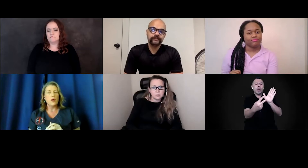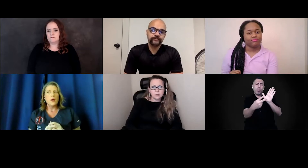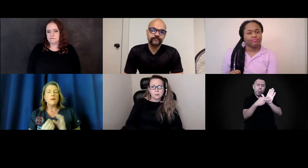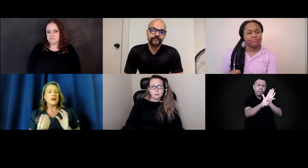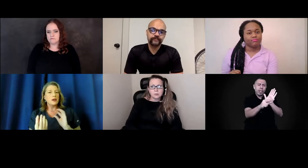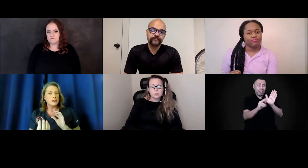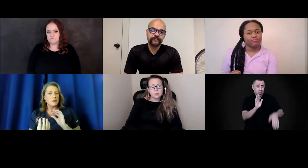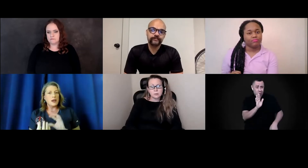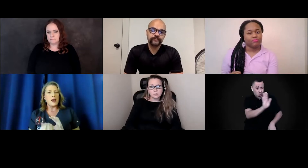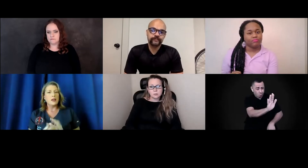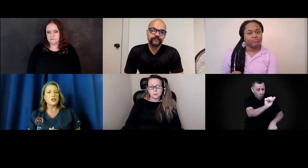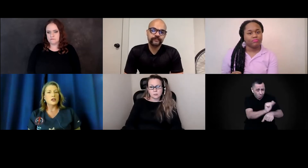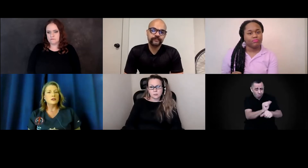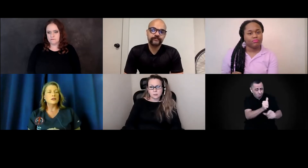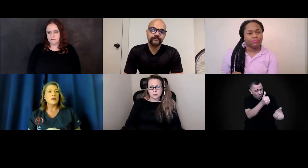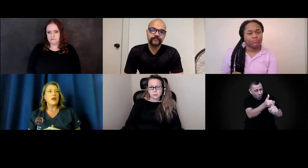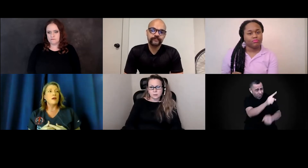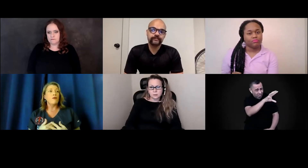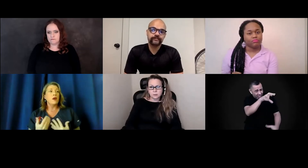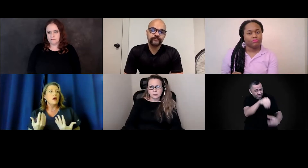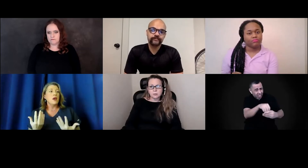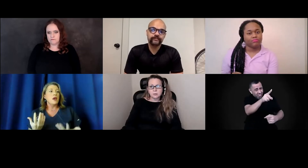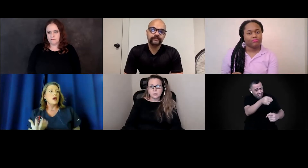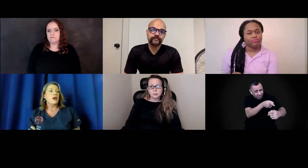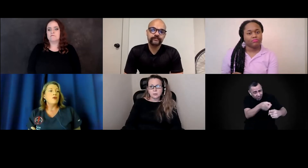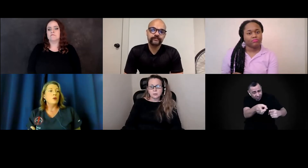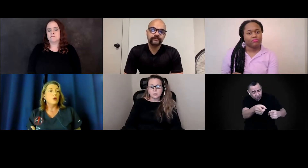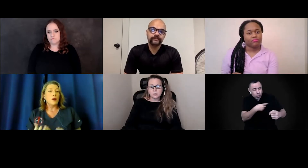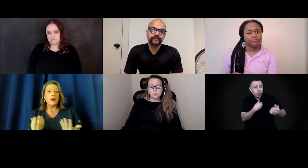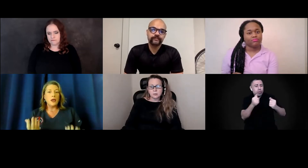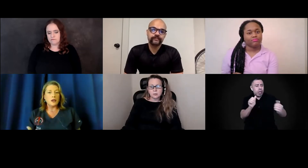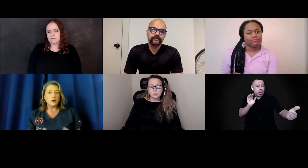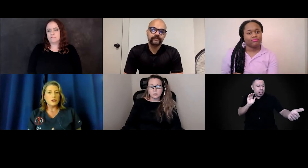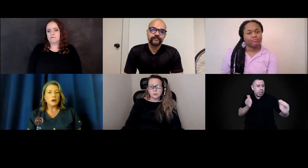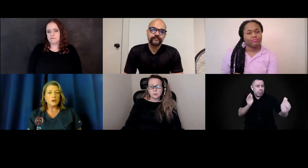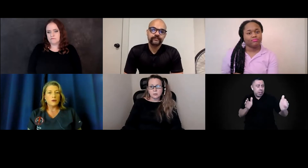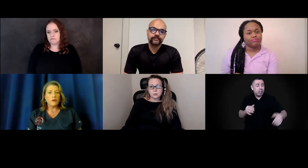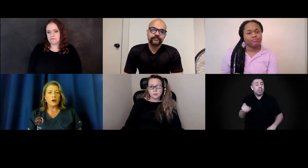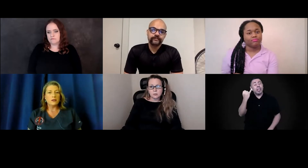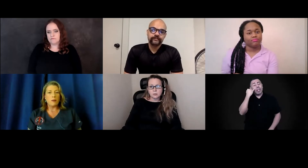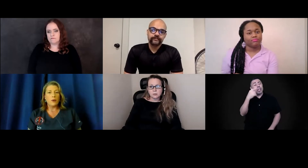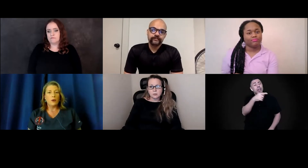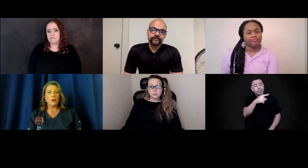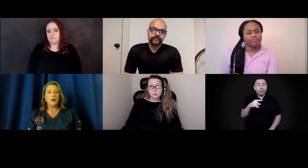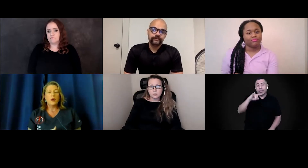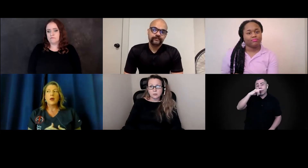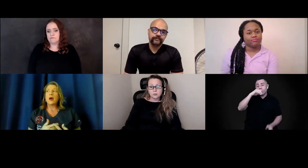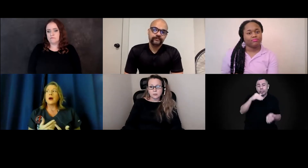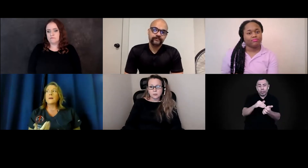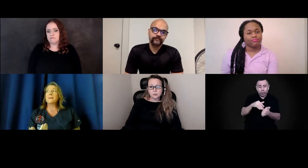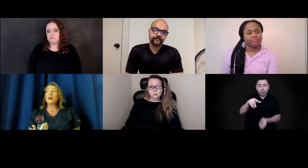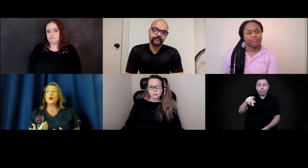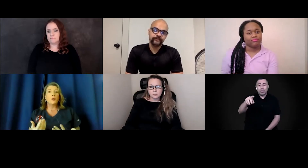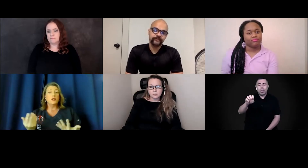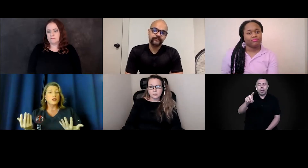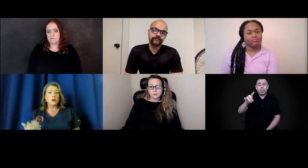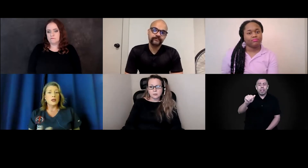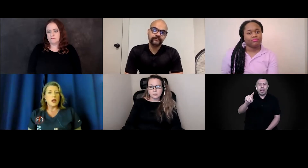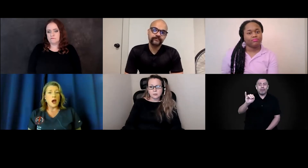So making some analogies if you are a pediatric doctor, for example, you would certainly not